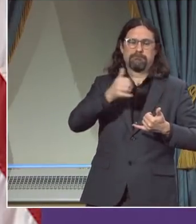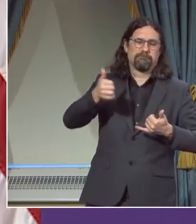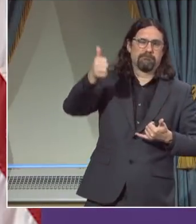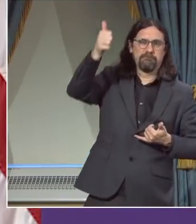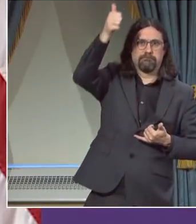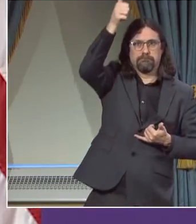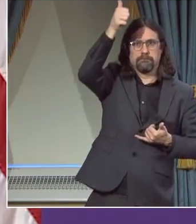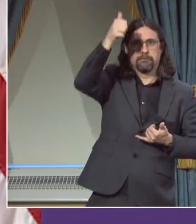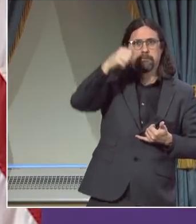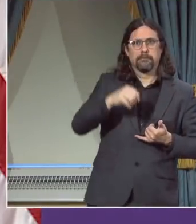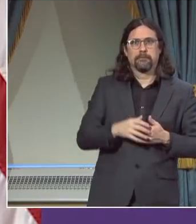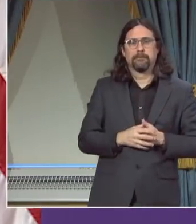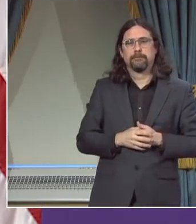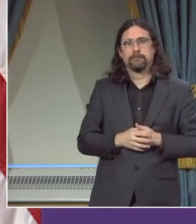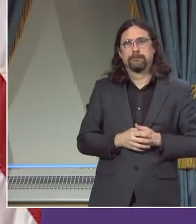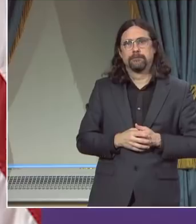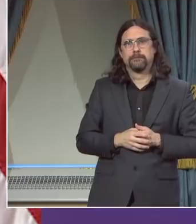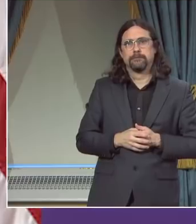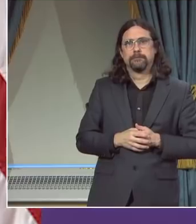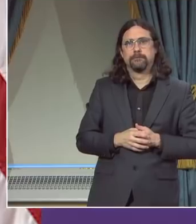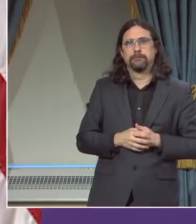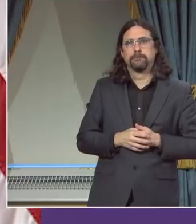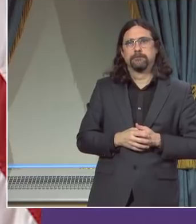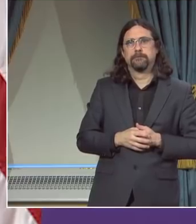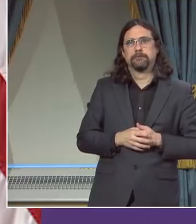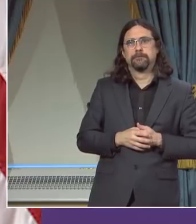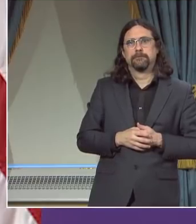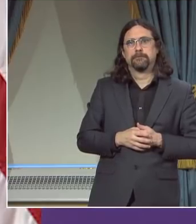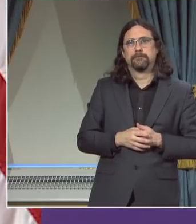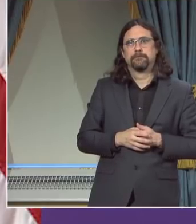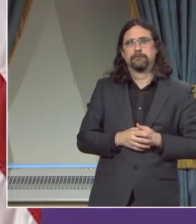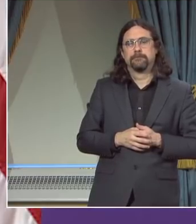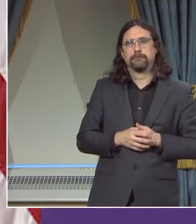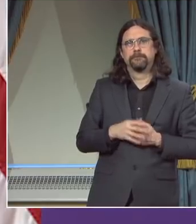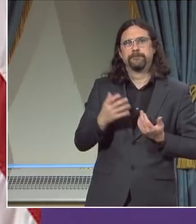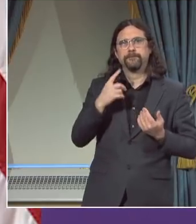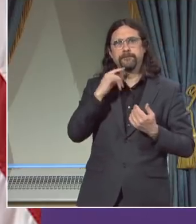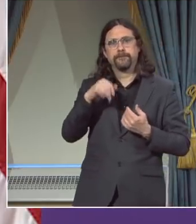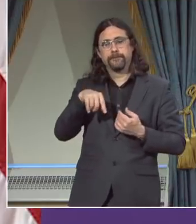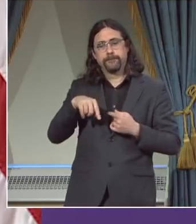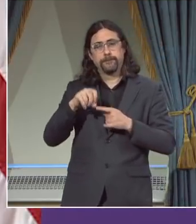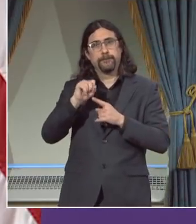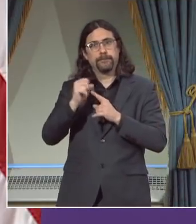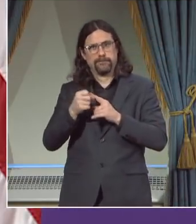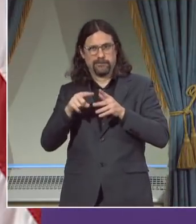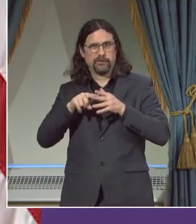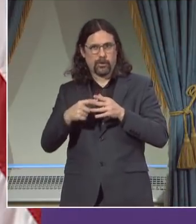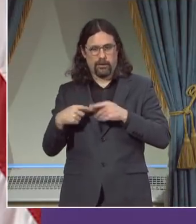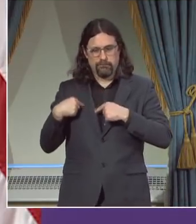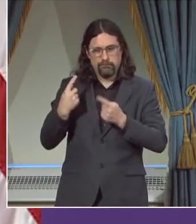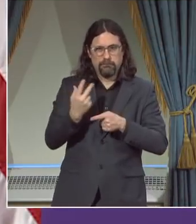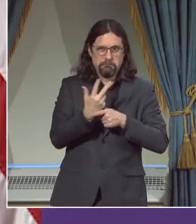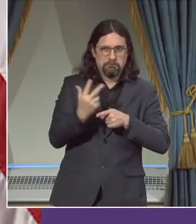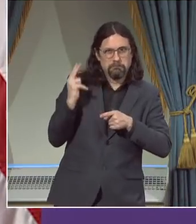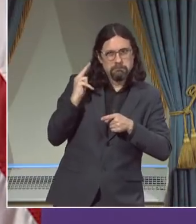CAN YOU HEAR ME? YEP. SINCE THIS UNRPECDEENETD TIME REALLY KICKED OFF THREE